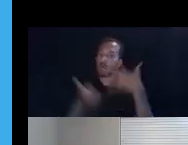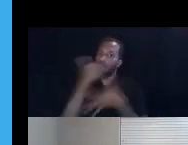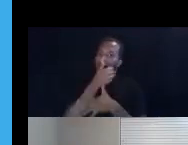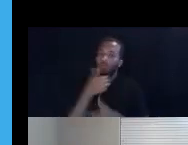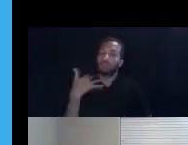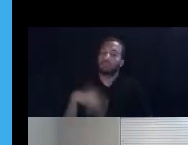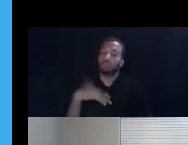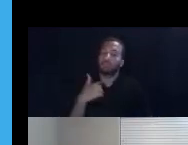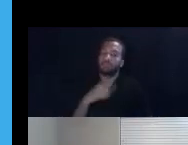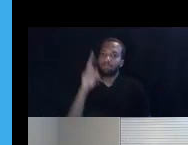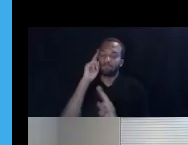Next slide please.